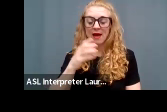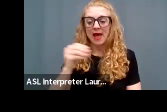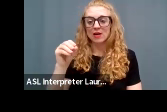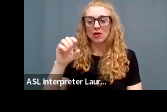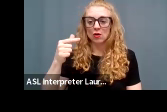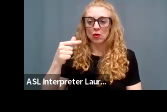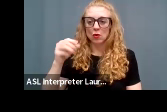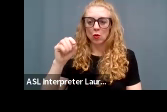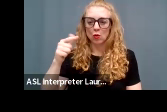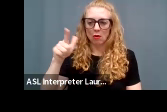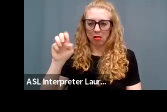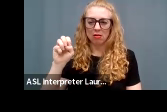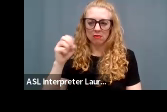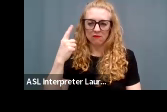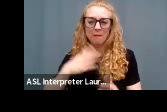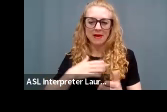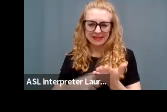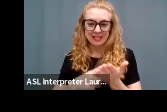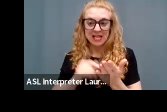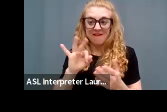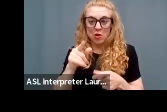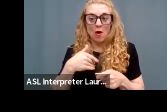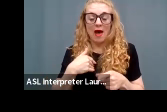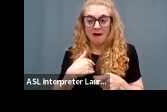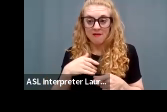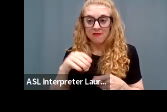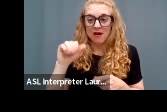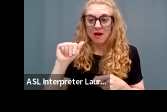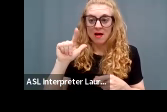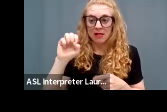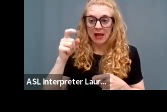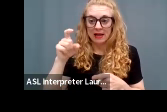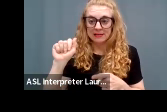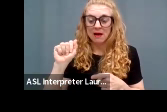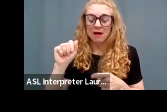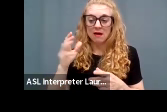so if if you've got those devices standing by you might want to put them on on uh on mute